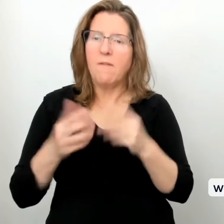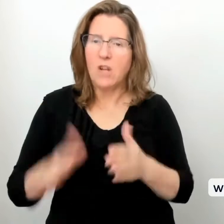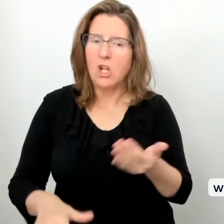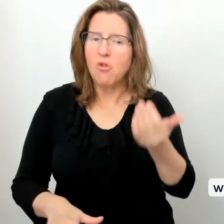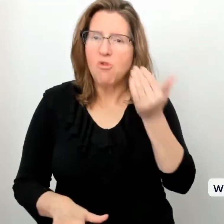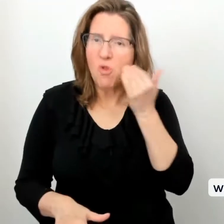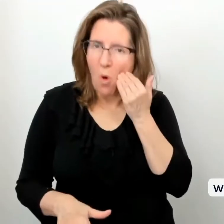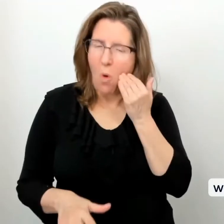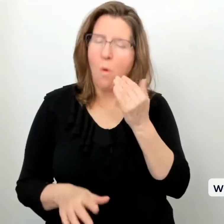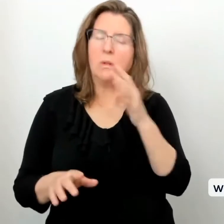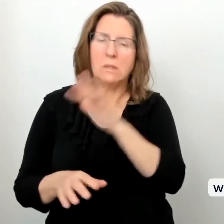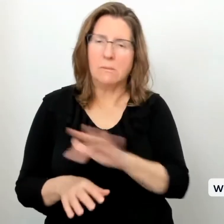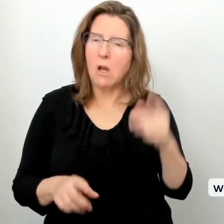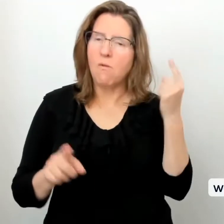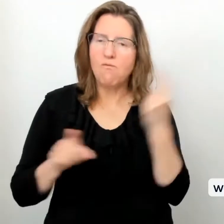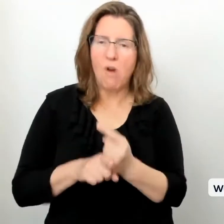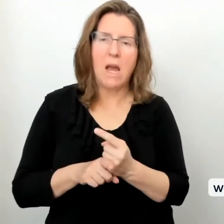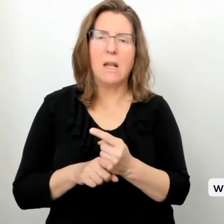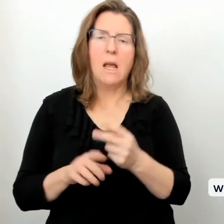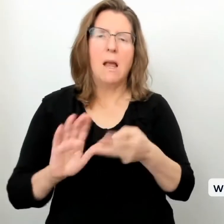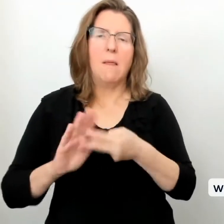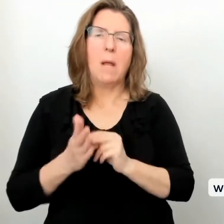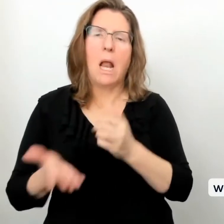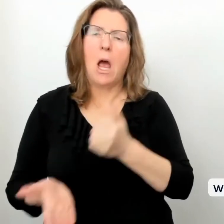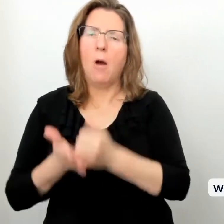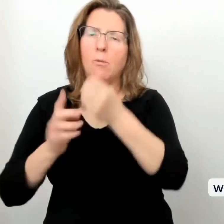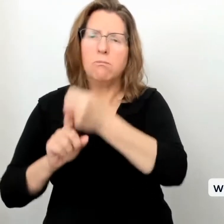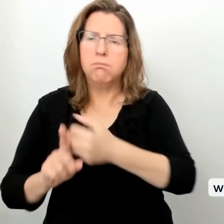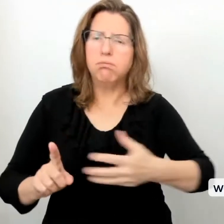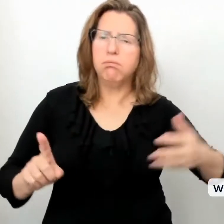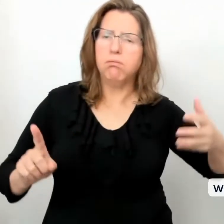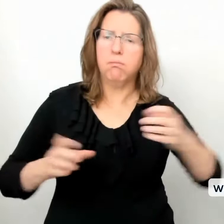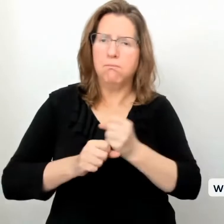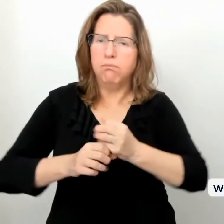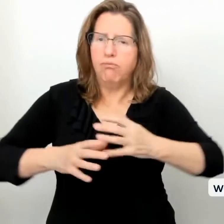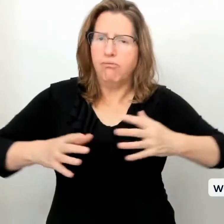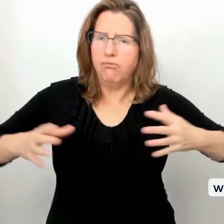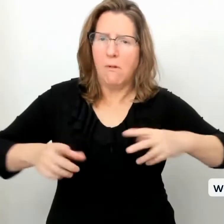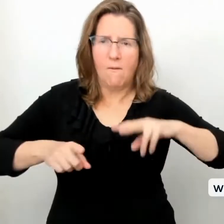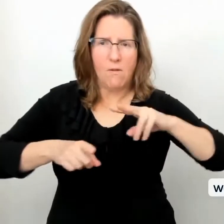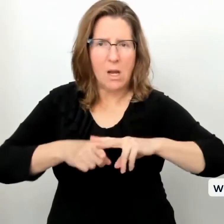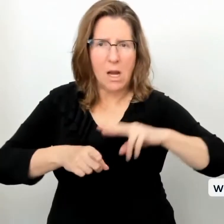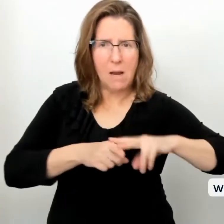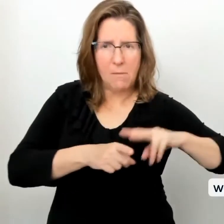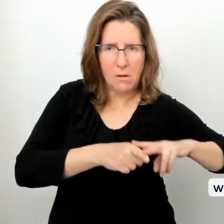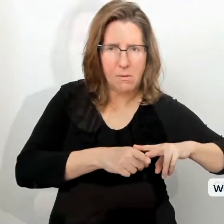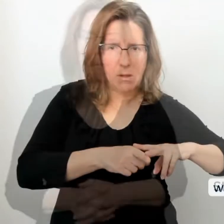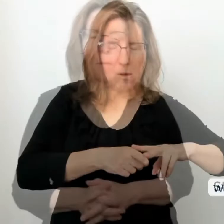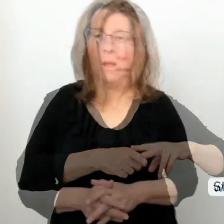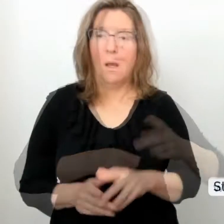Speech recognition software allows them the freedom to use other words, and expand their vocabulary.